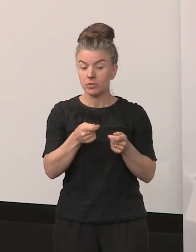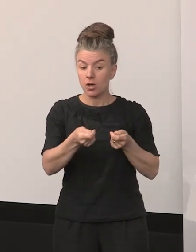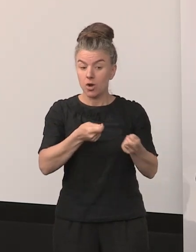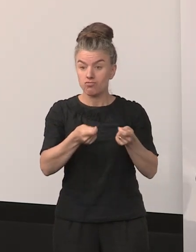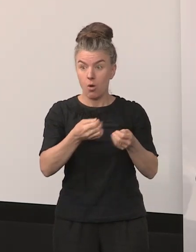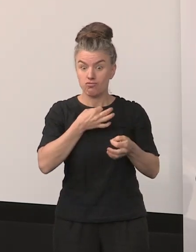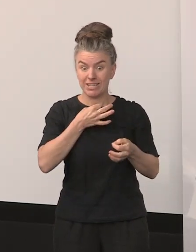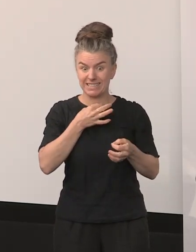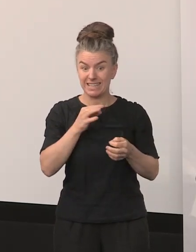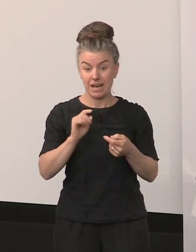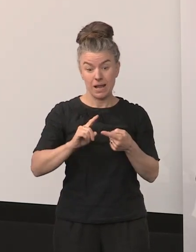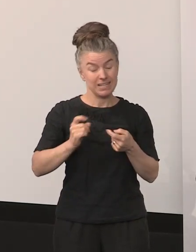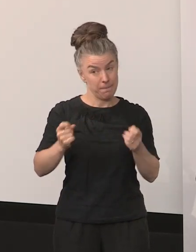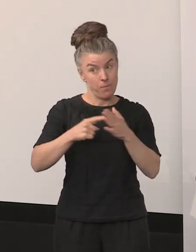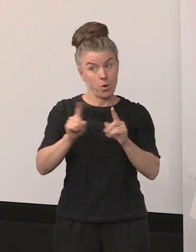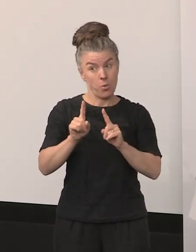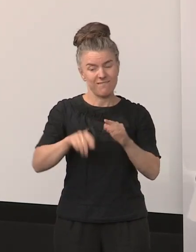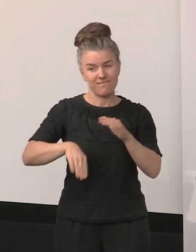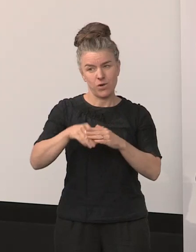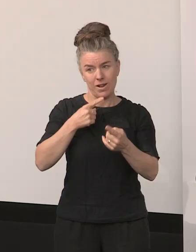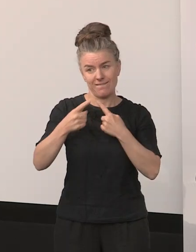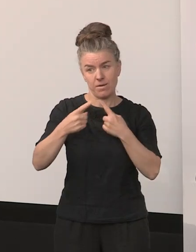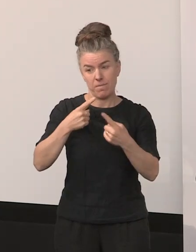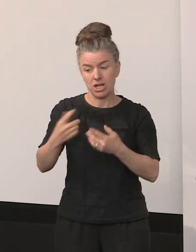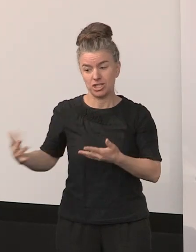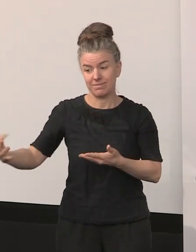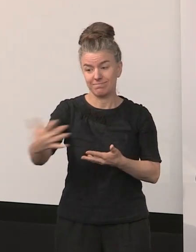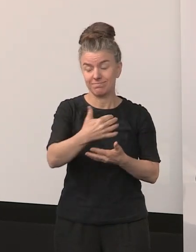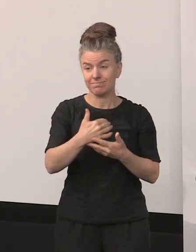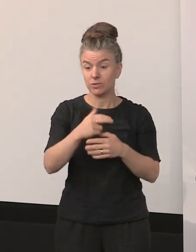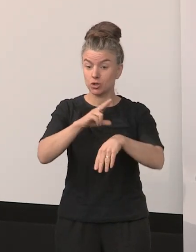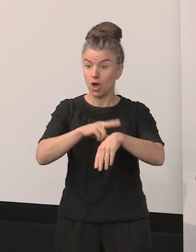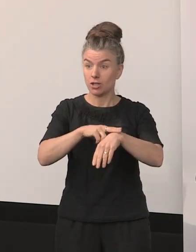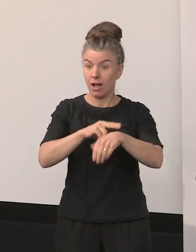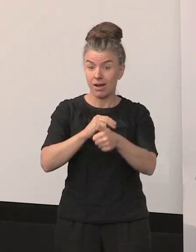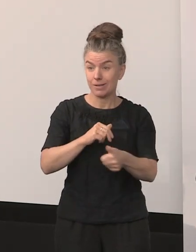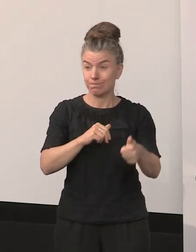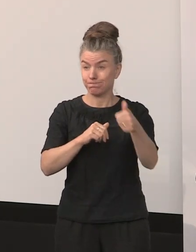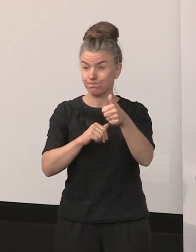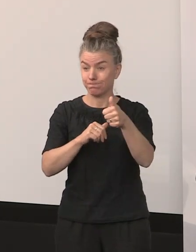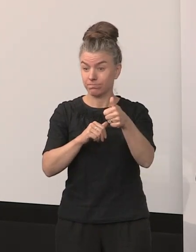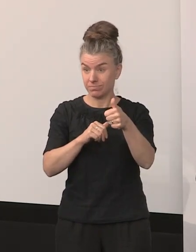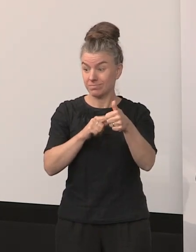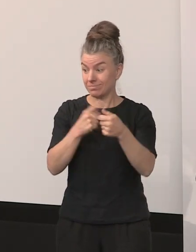for contact tracing and effectively managing any risk to the community that we get